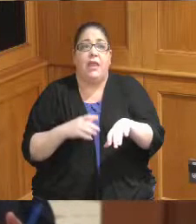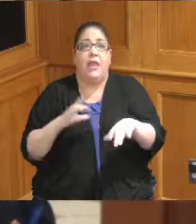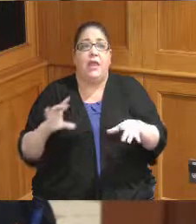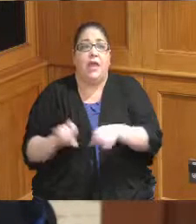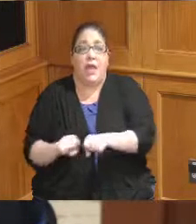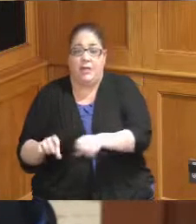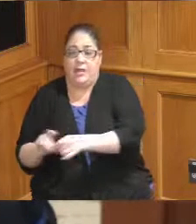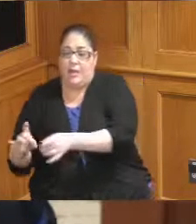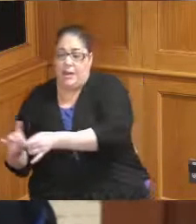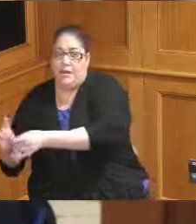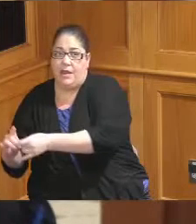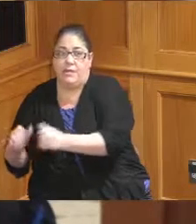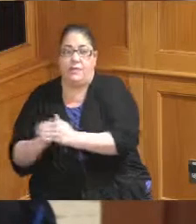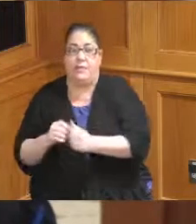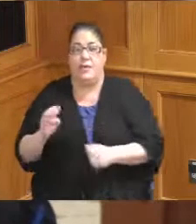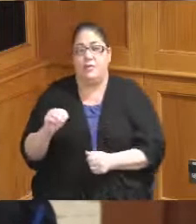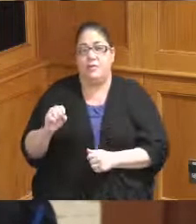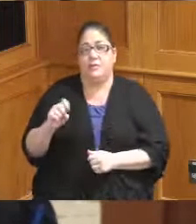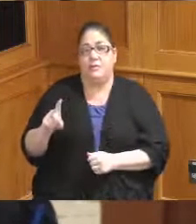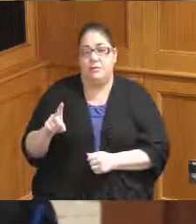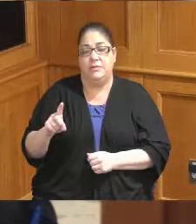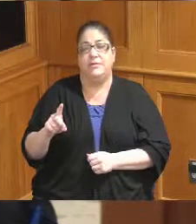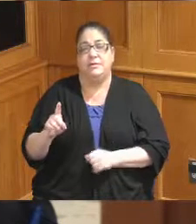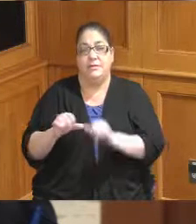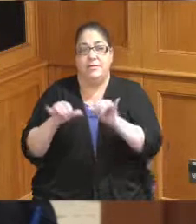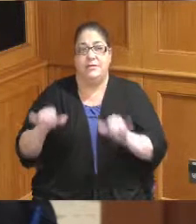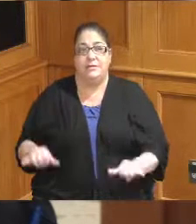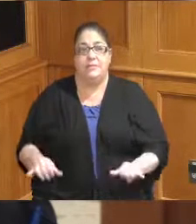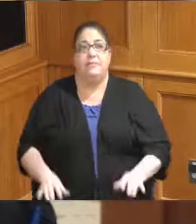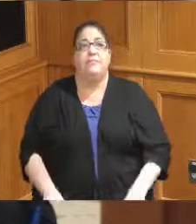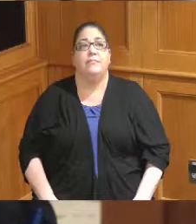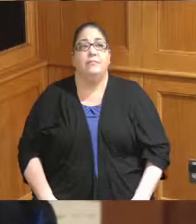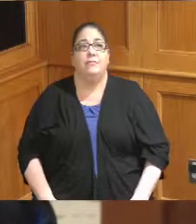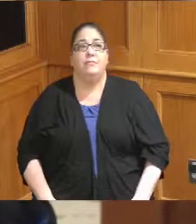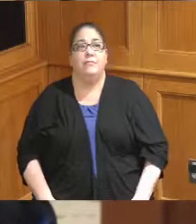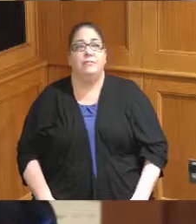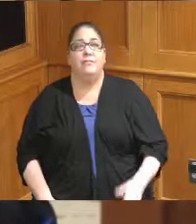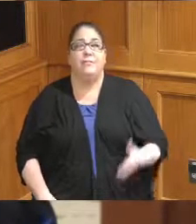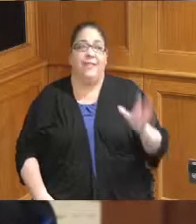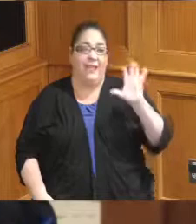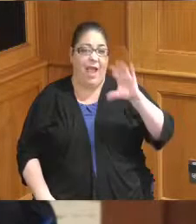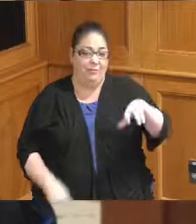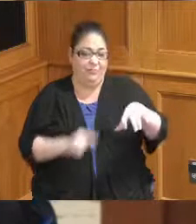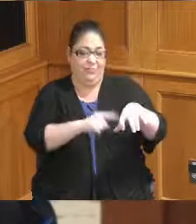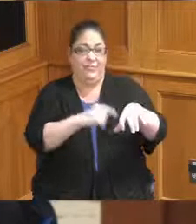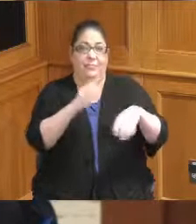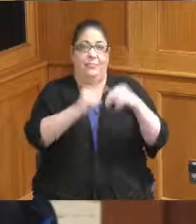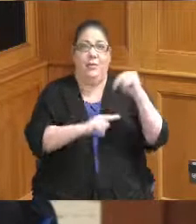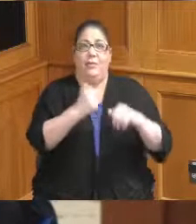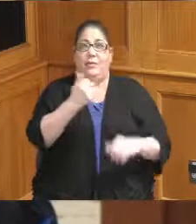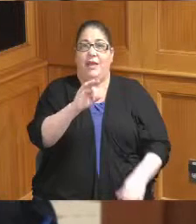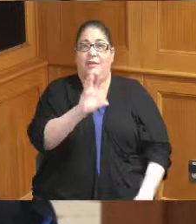to the MSD sewer system and the home was built in 1865 so it's a very old property as well